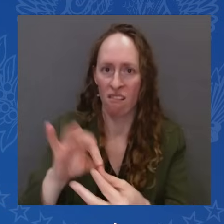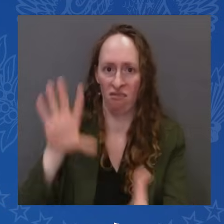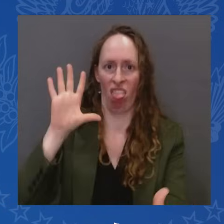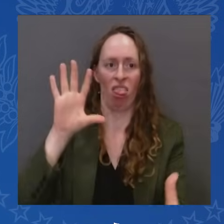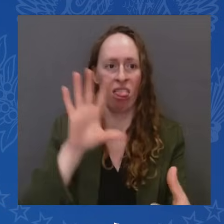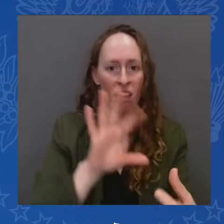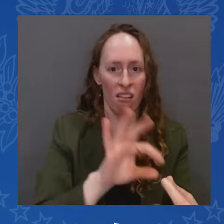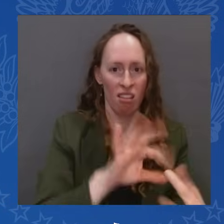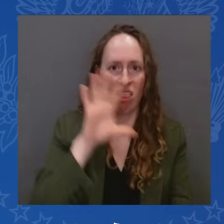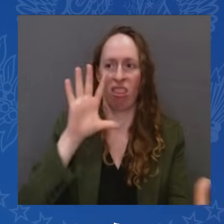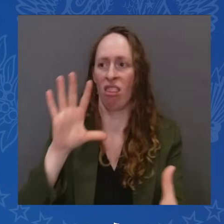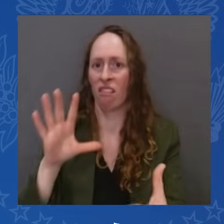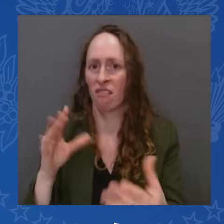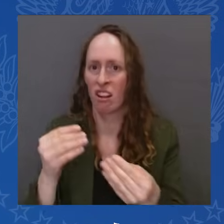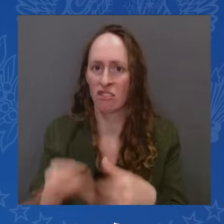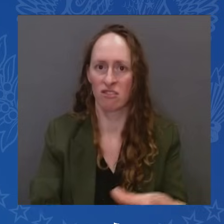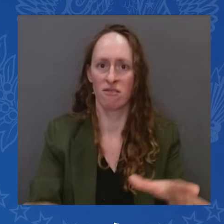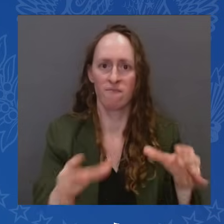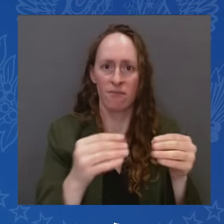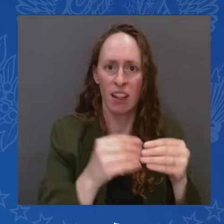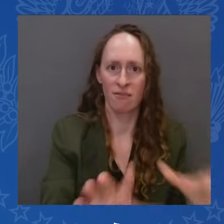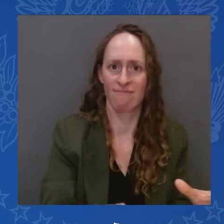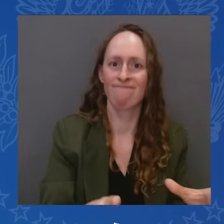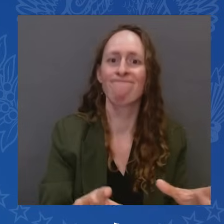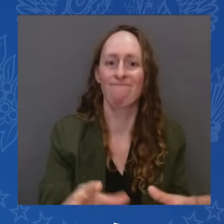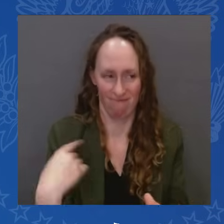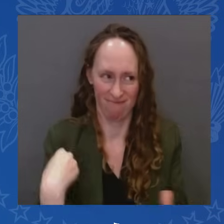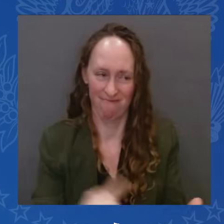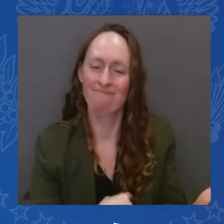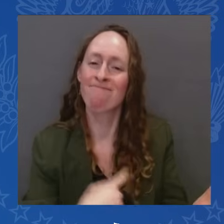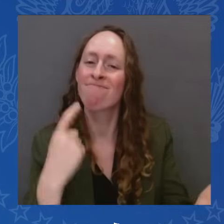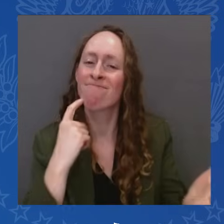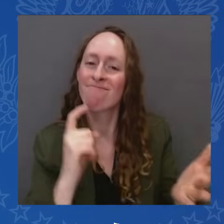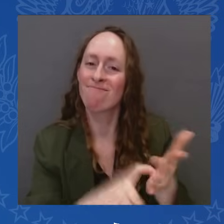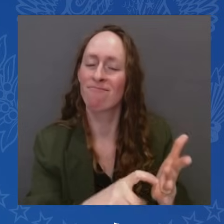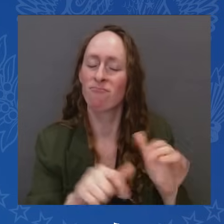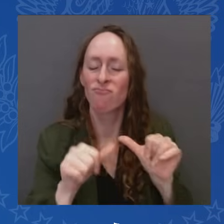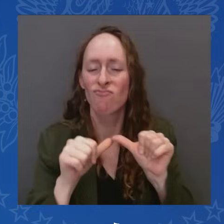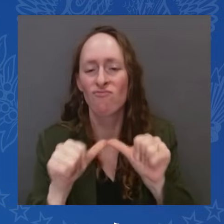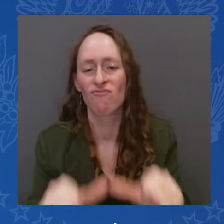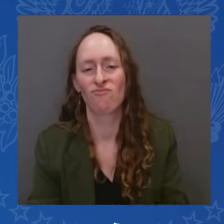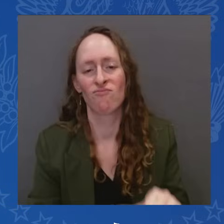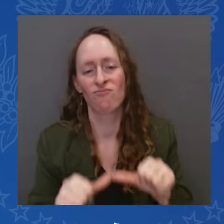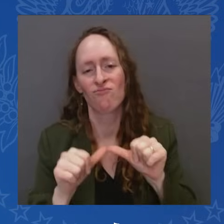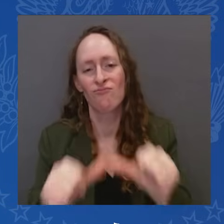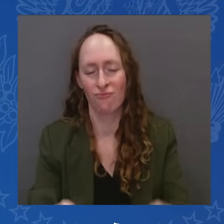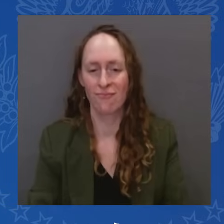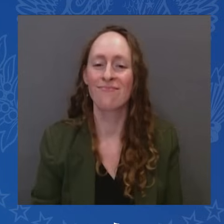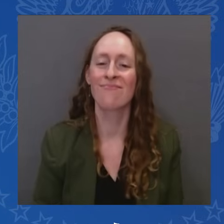It is goes without saying that we have objective; we have clear plan. But if you allow me,